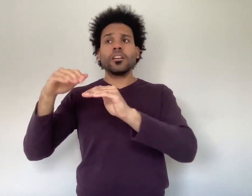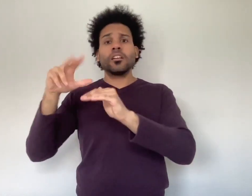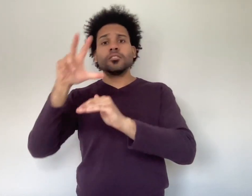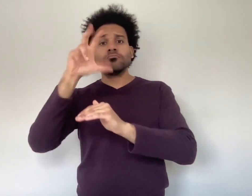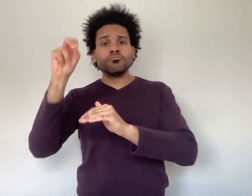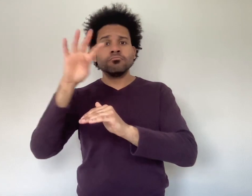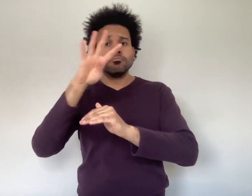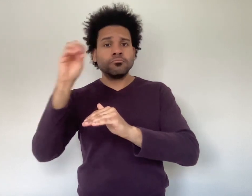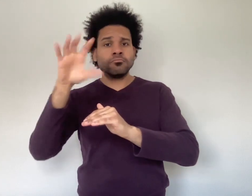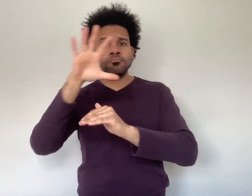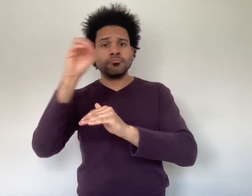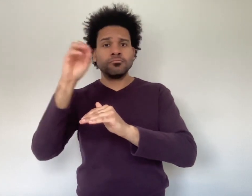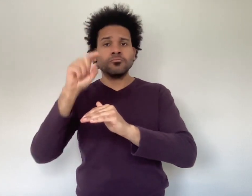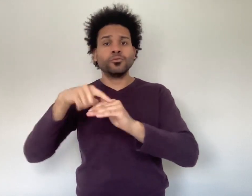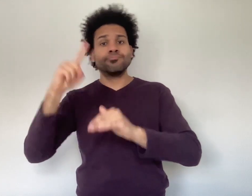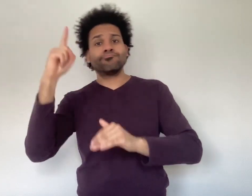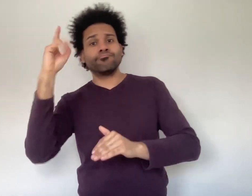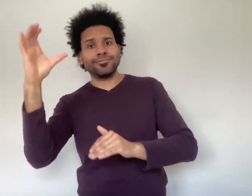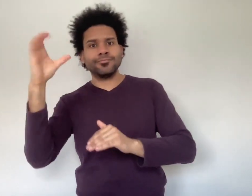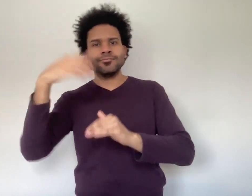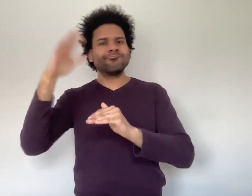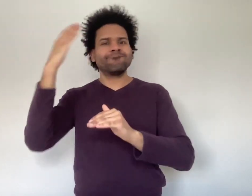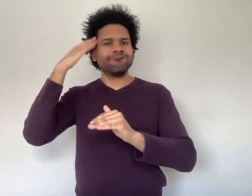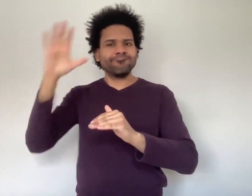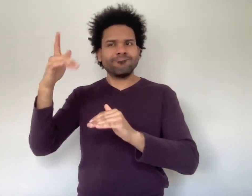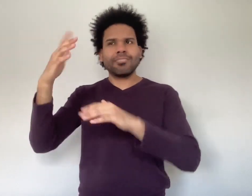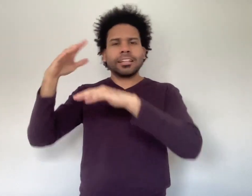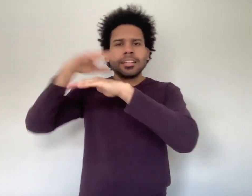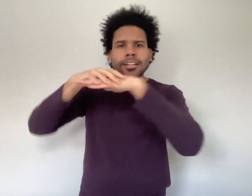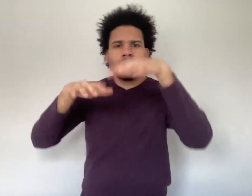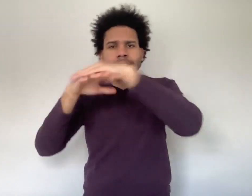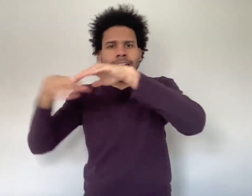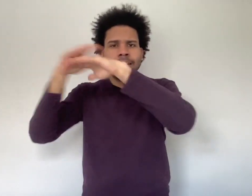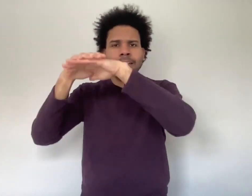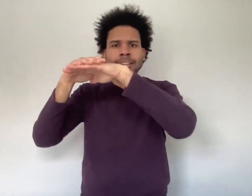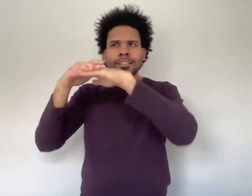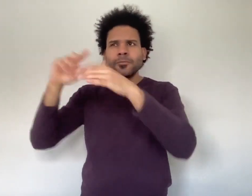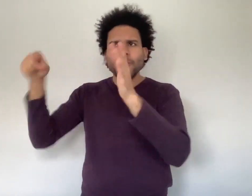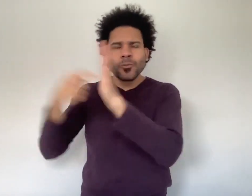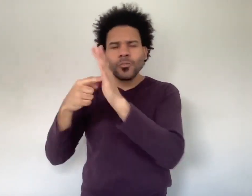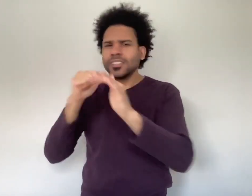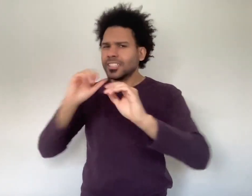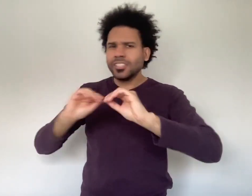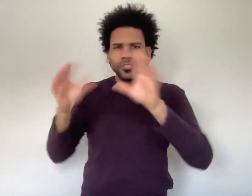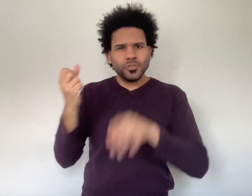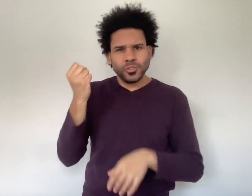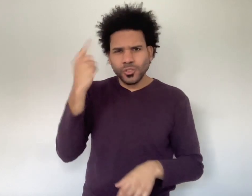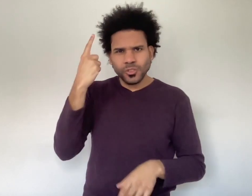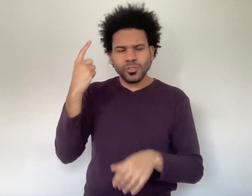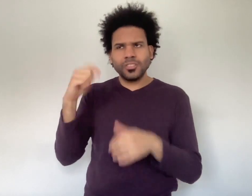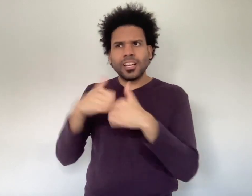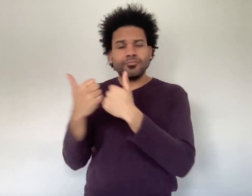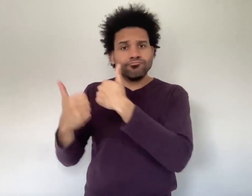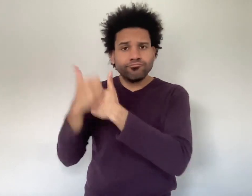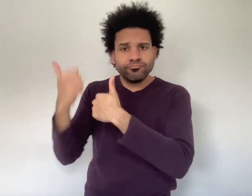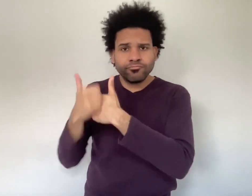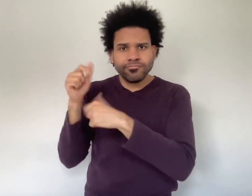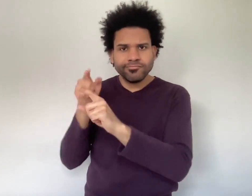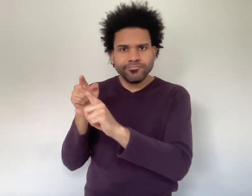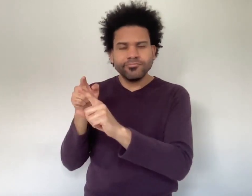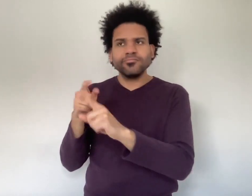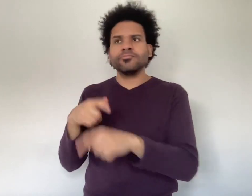30, 40, 50, or 100 elements have an unclear understanding of the role in the human body and potential hazards.